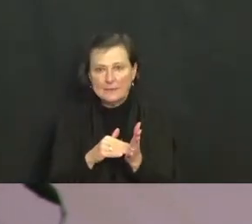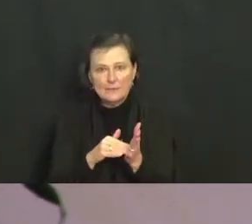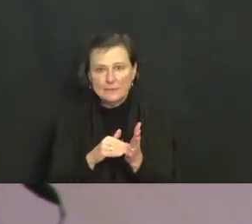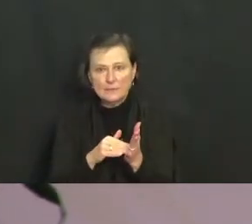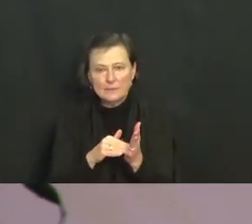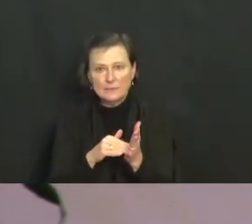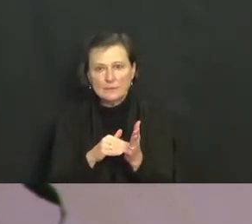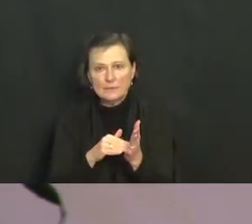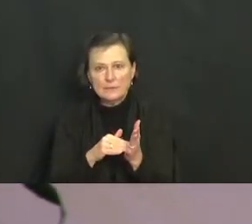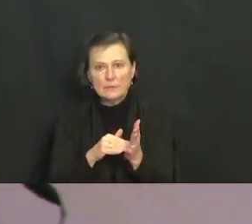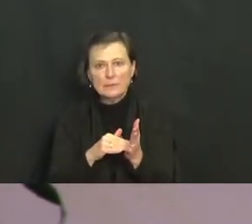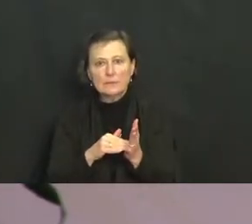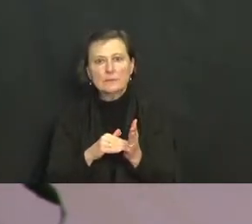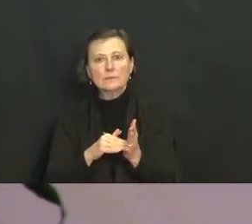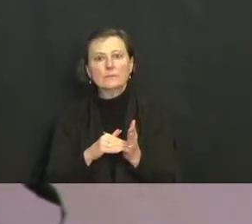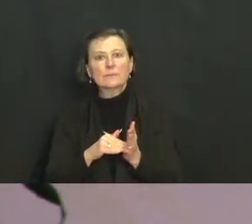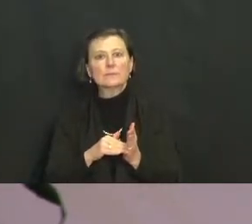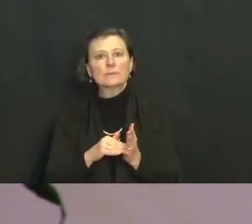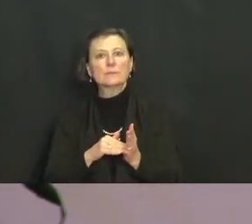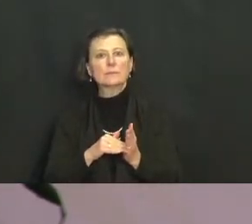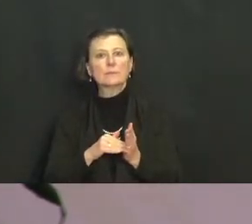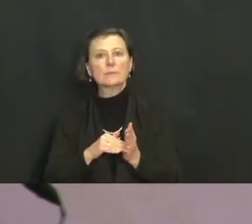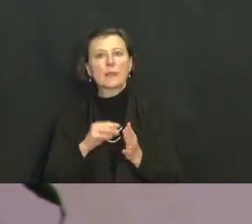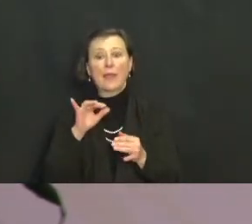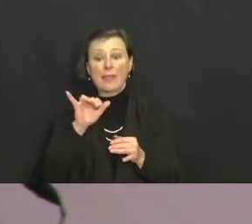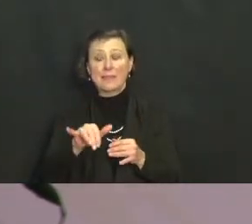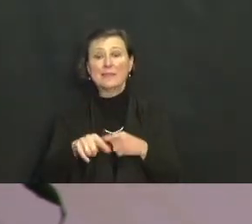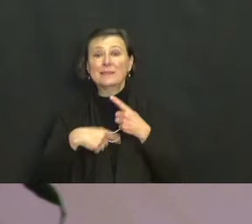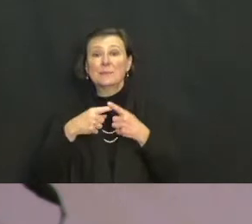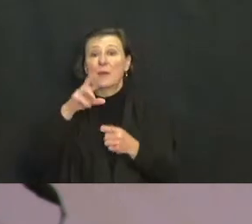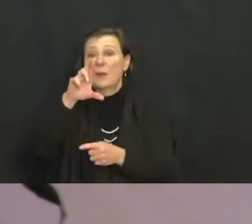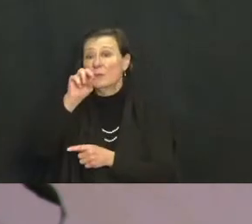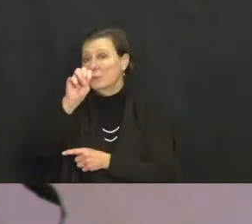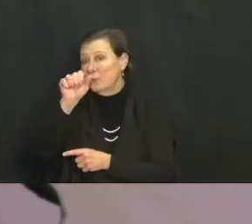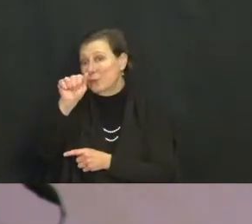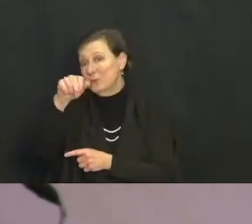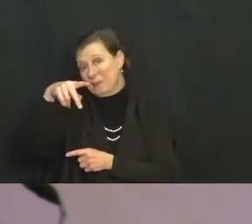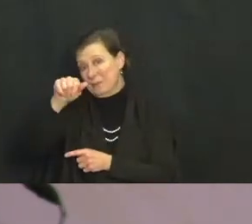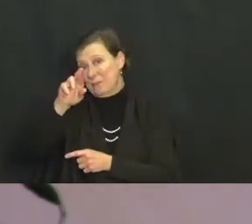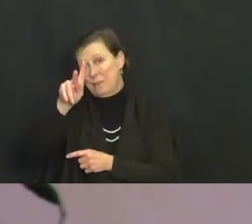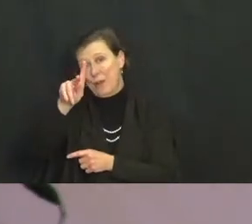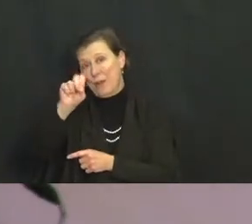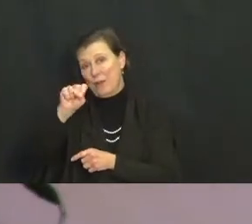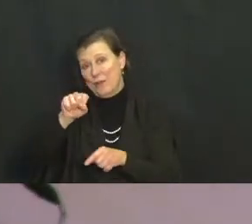And, this is about Rosa Parks, whose feet were not so tired.